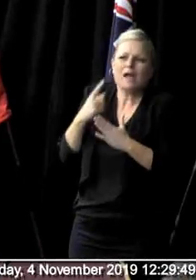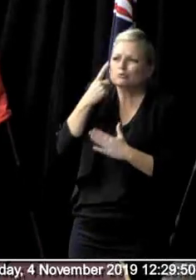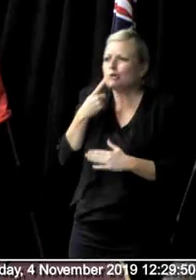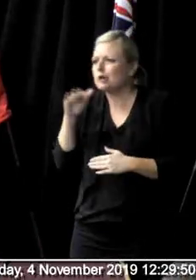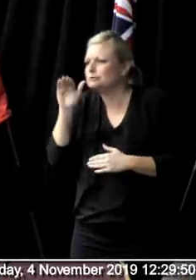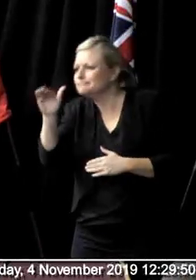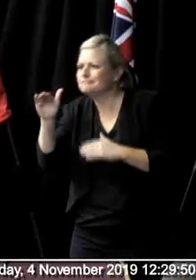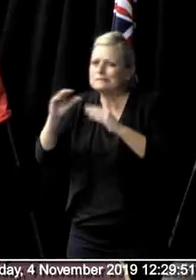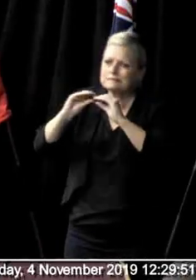Okay.